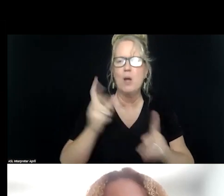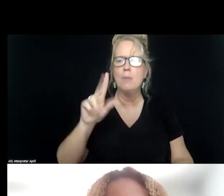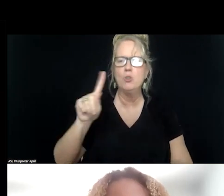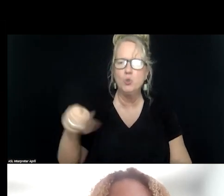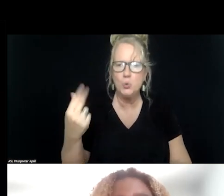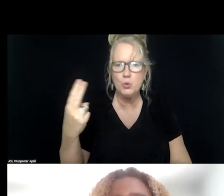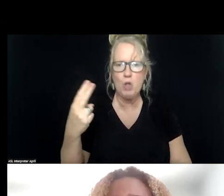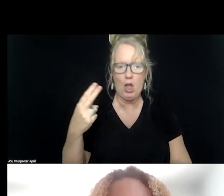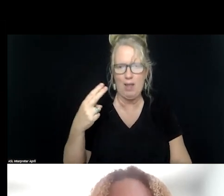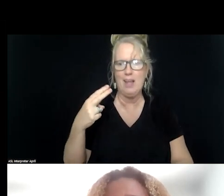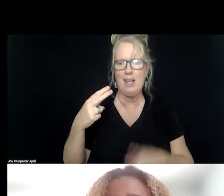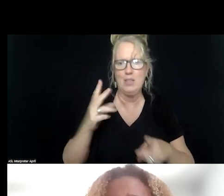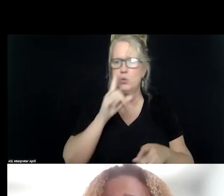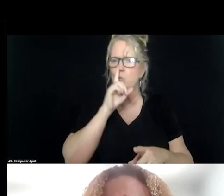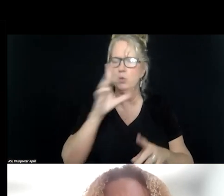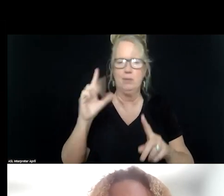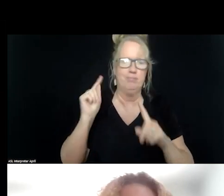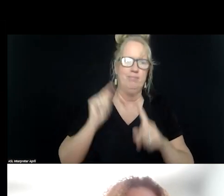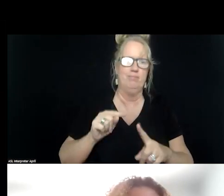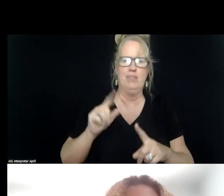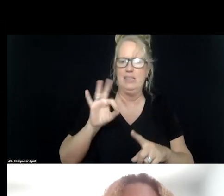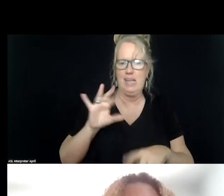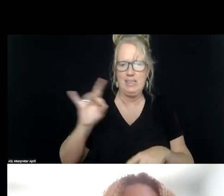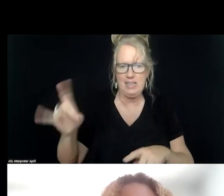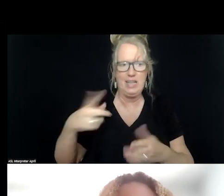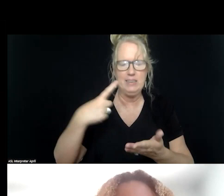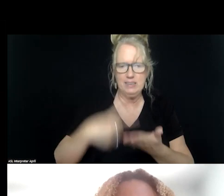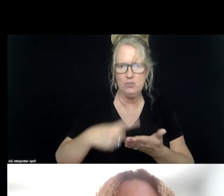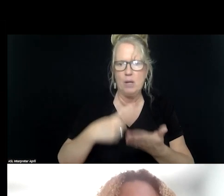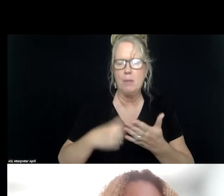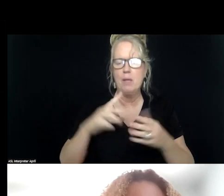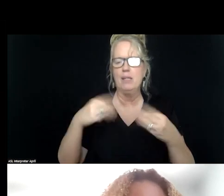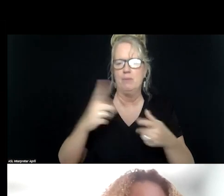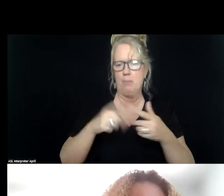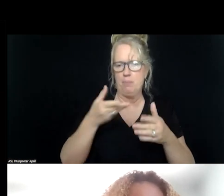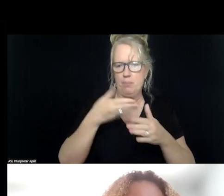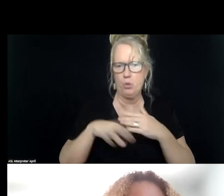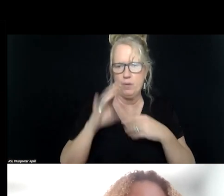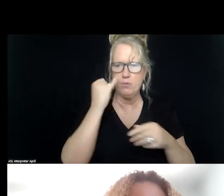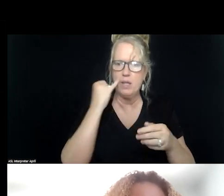REALLY BEEN THE HEART OF THE 988 DISCUSSION. GIVING BIRTH TO THE THREE DIGIT NUMBER.